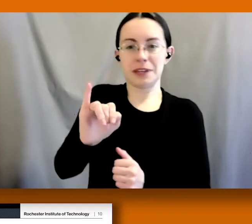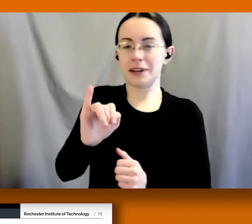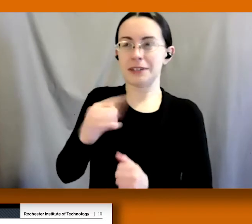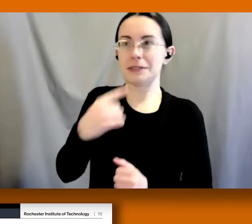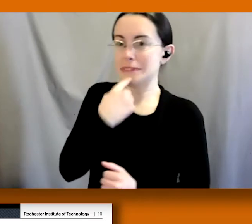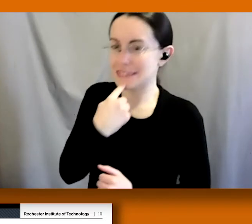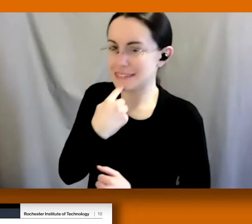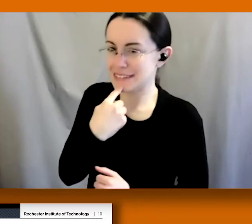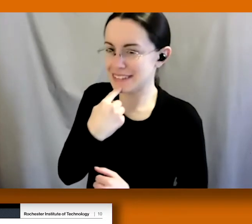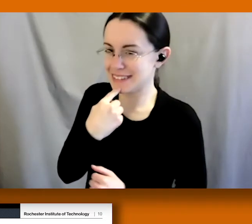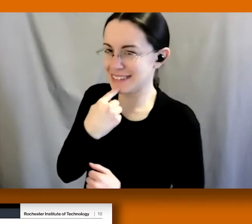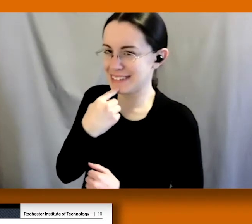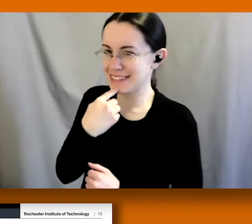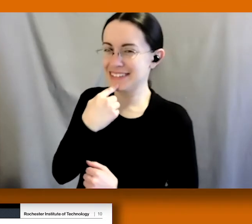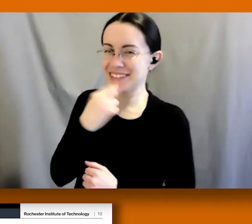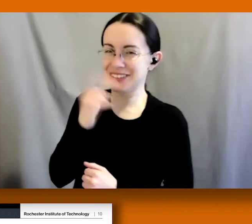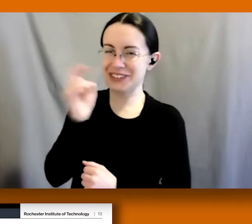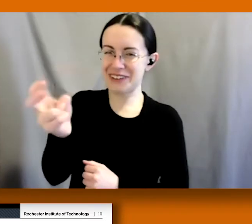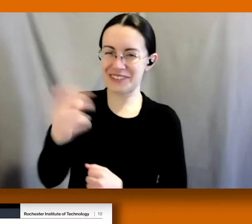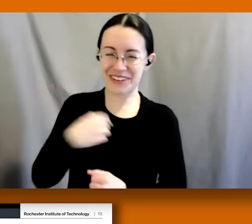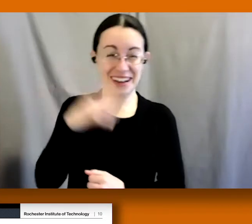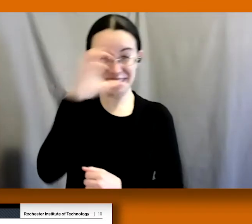during this pandemic, I would assume.